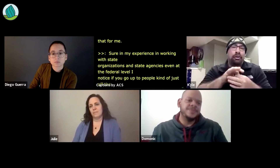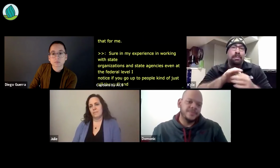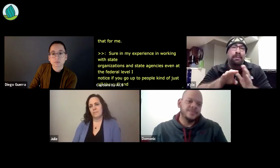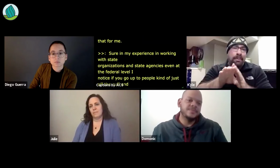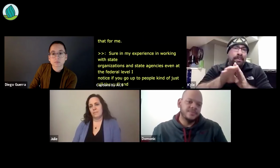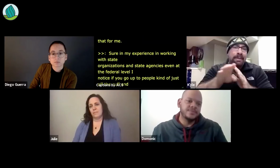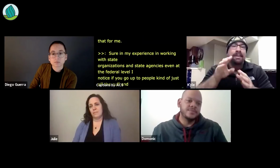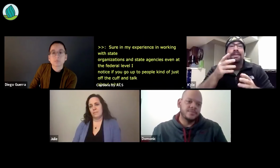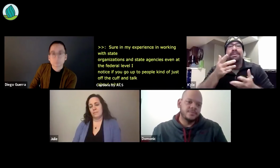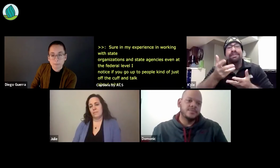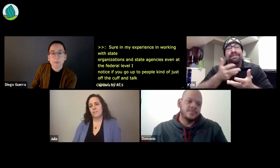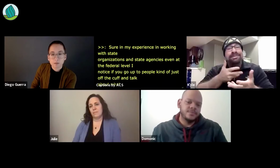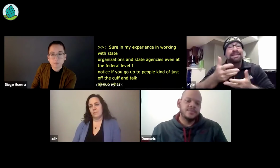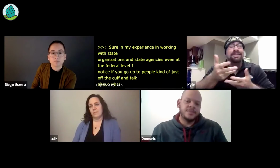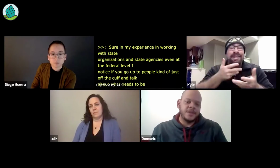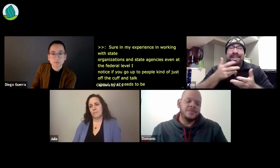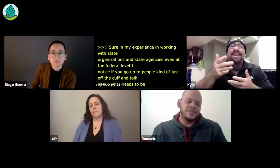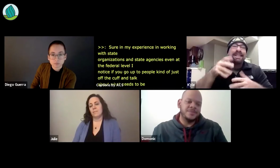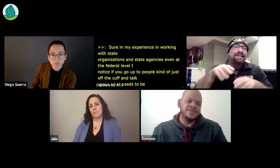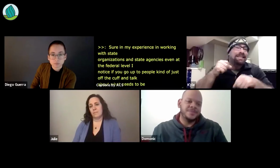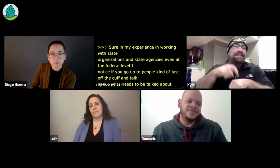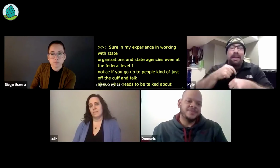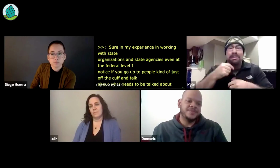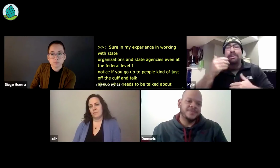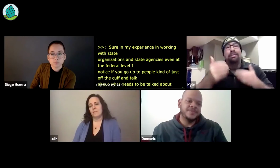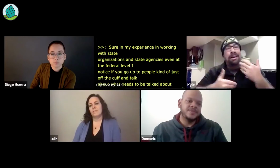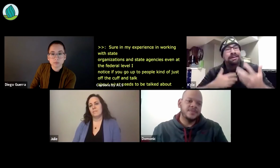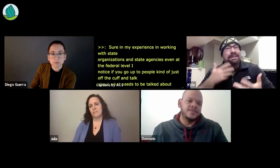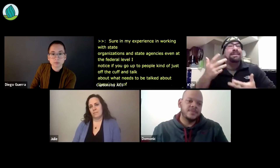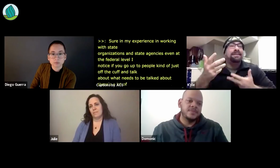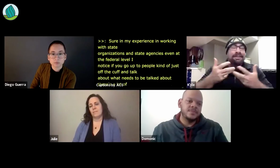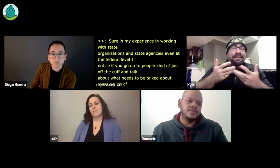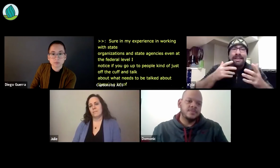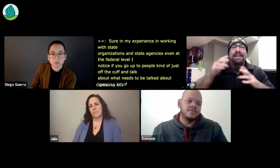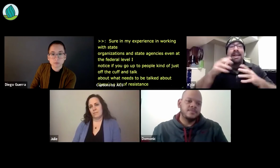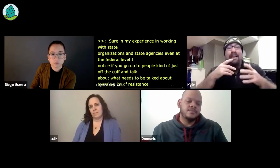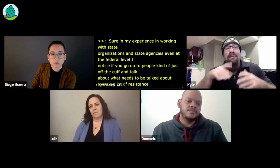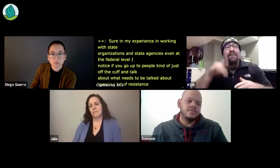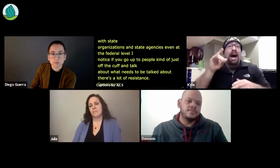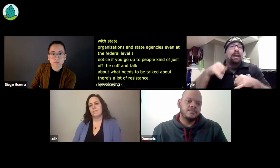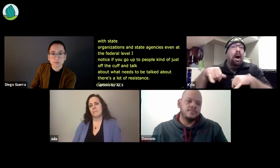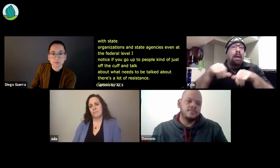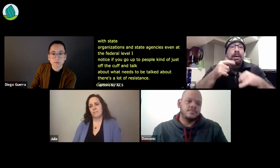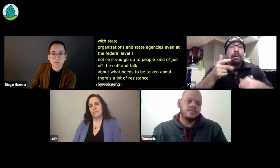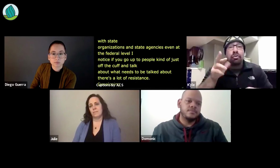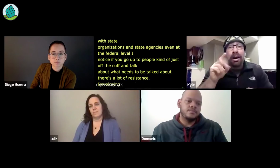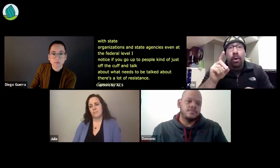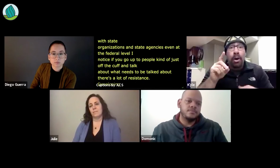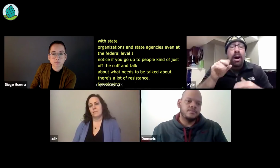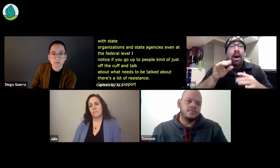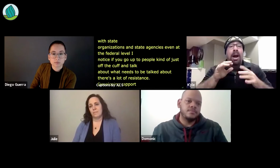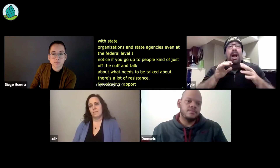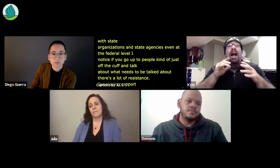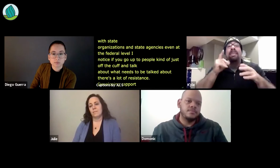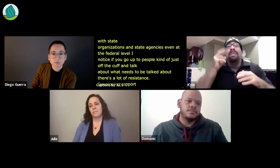really engaging and taking time to develop those relationships, find some common ground. And then when the time feels right,